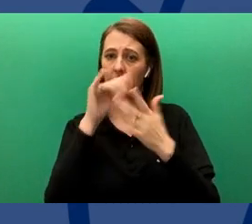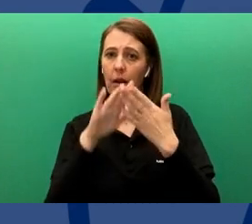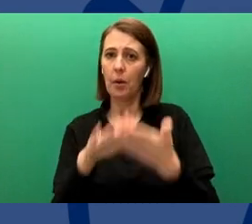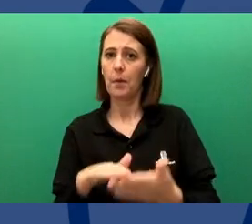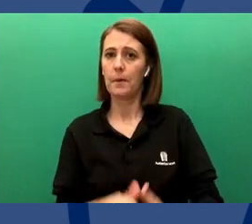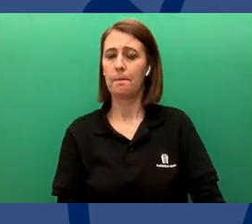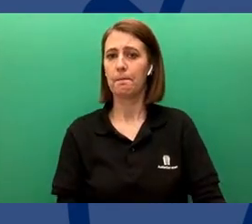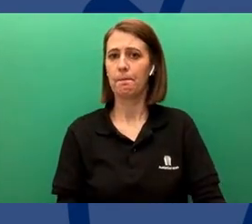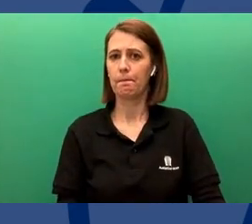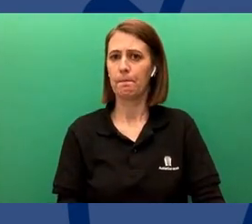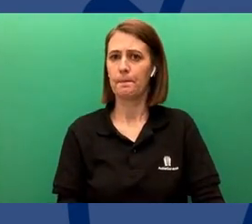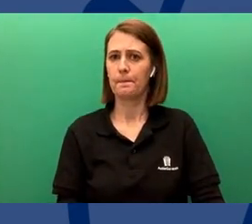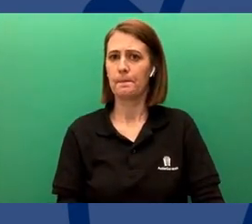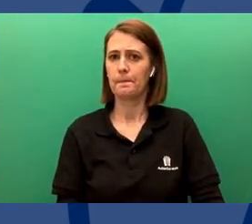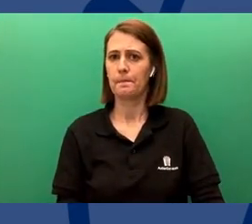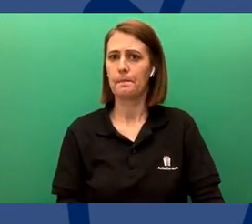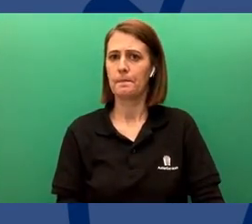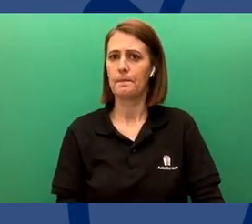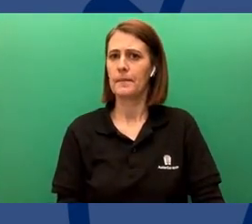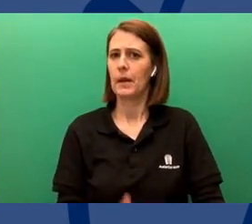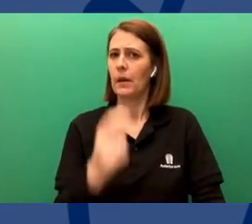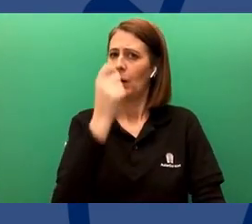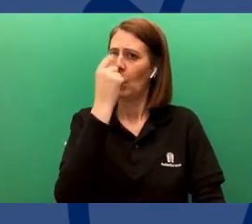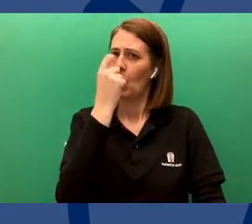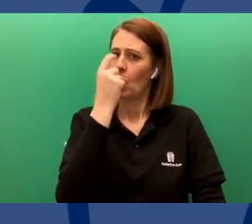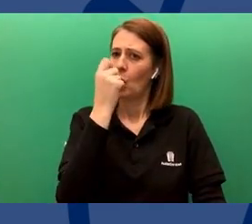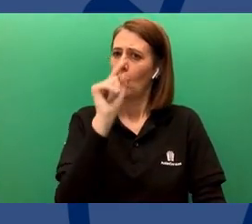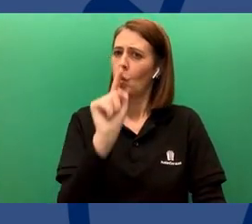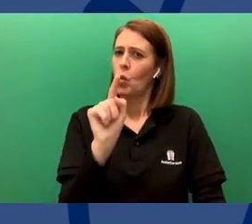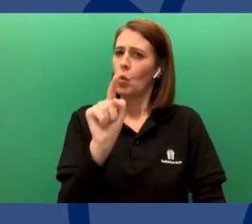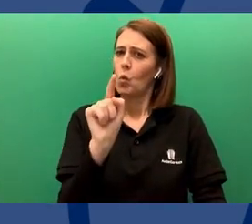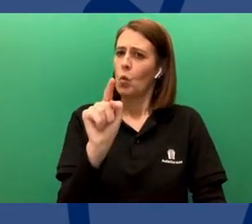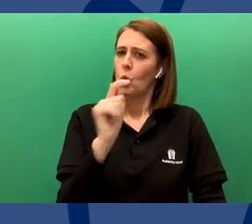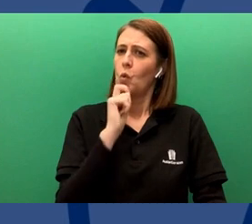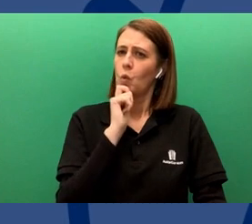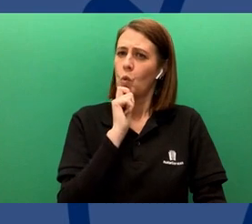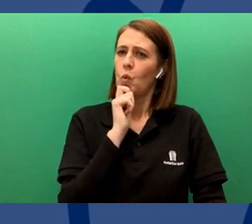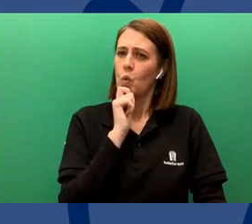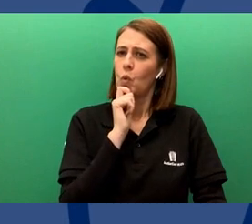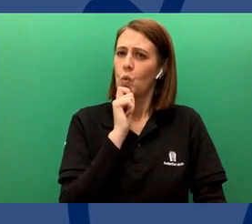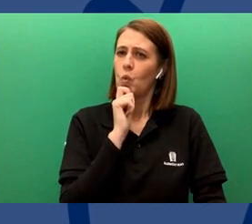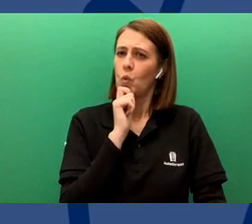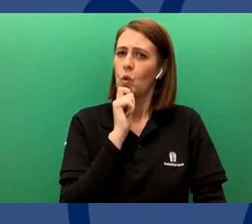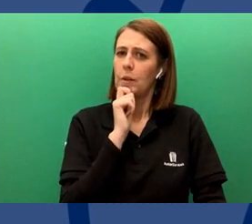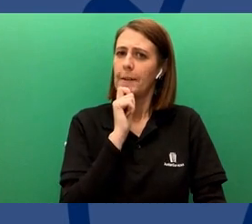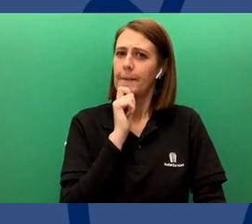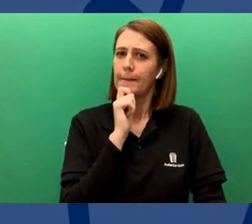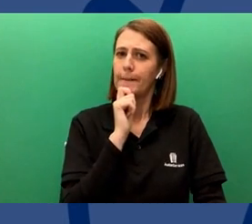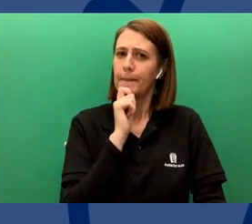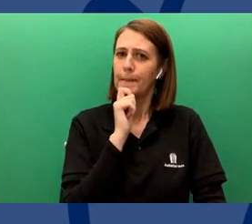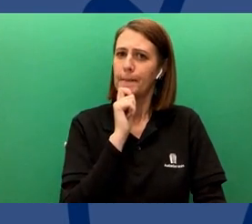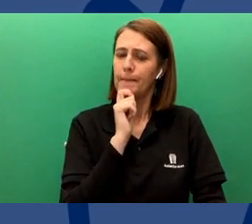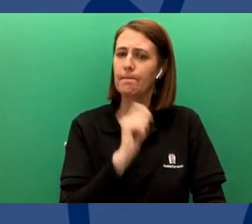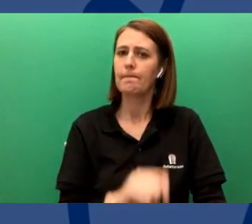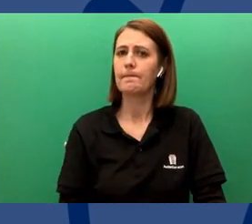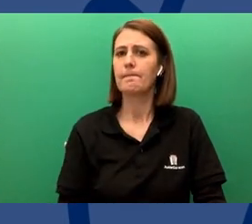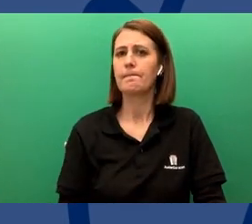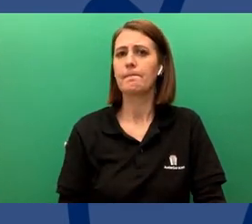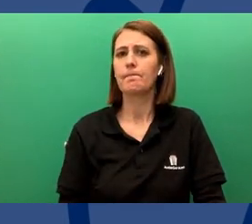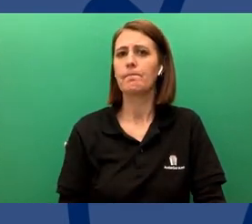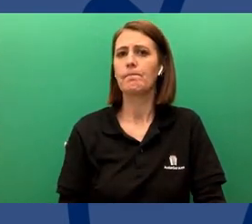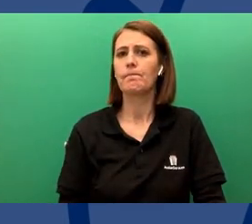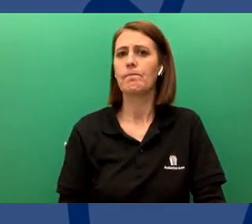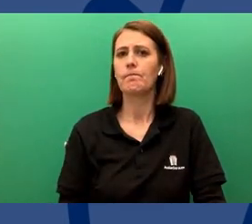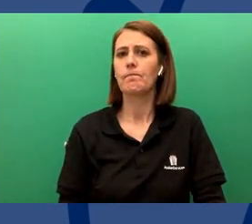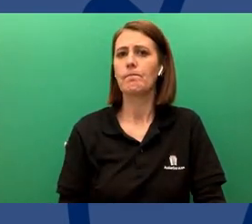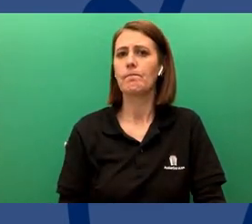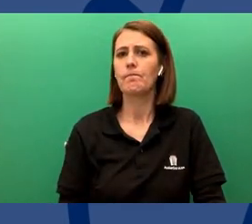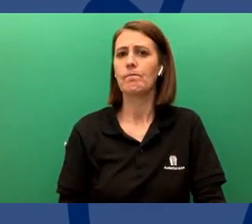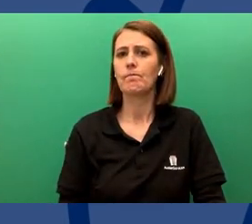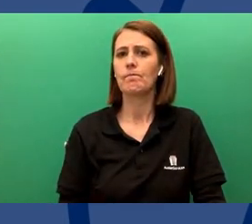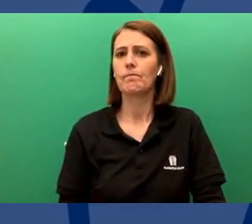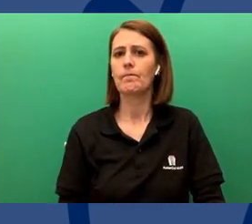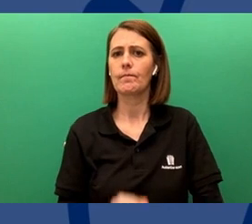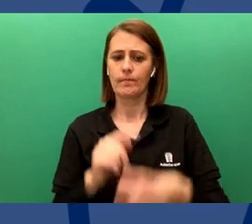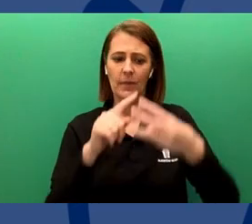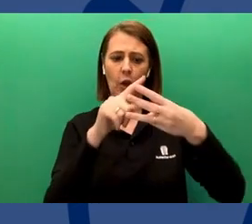It's a slightly tricky one, that one. Three businesses under one single ABN.